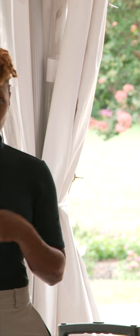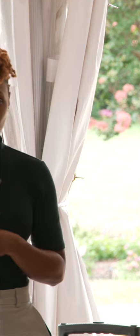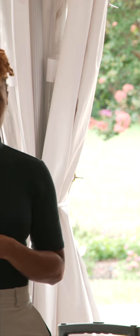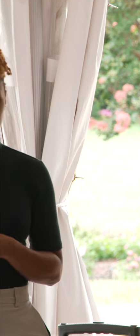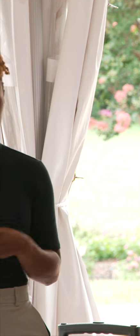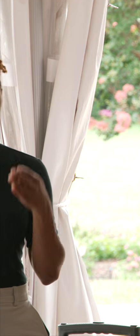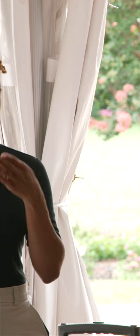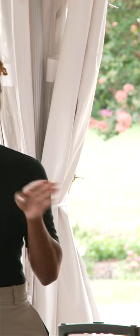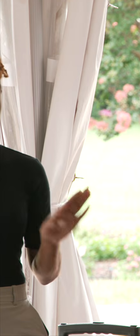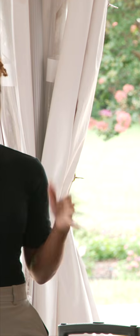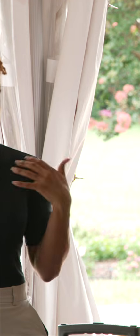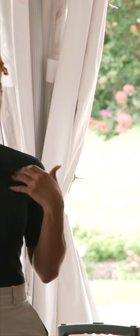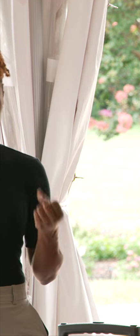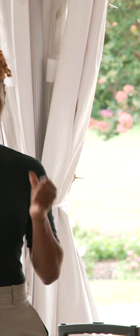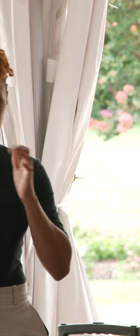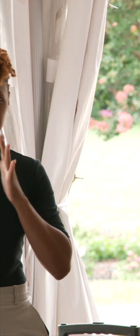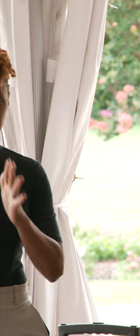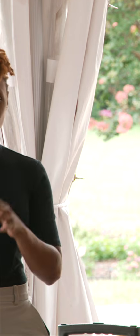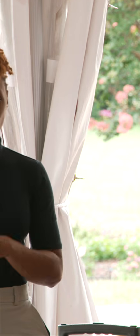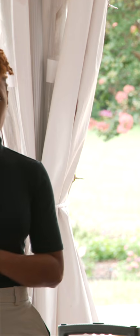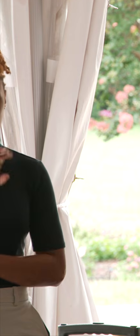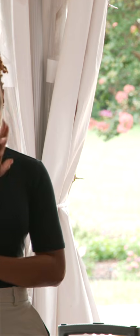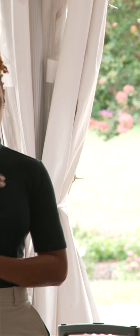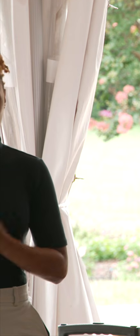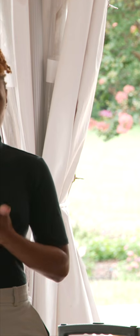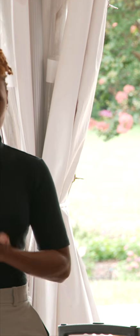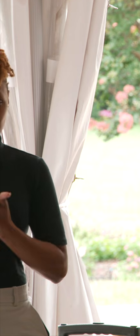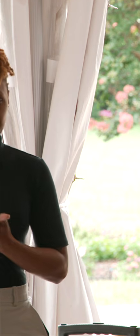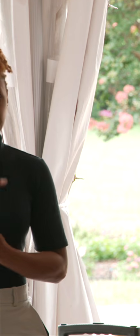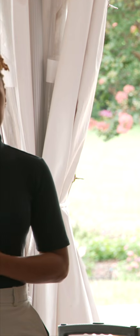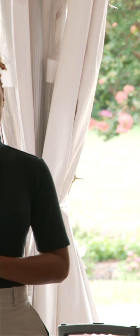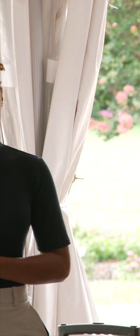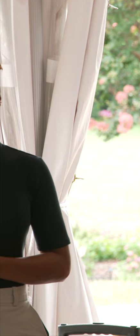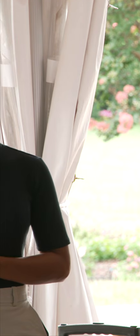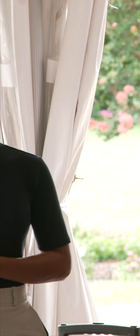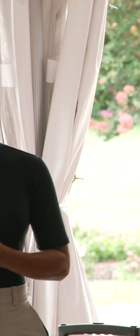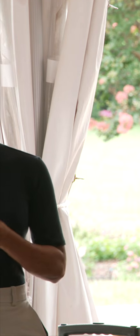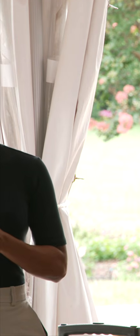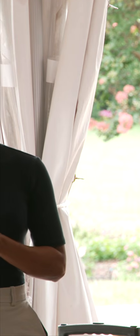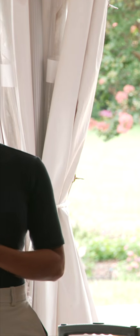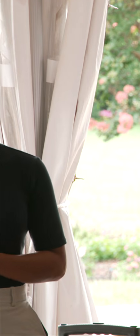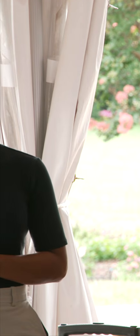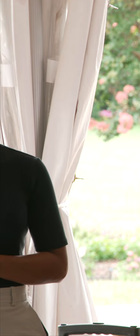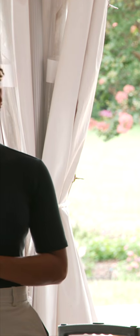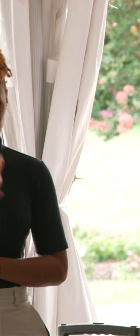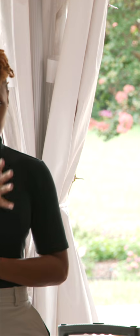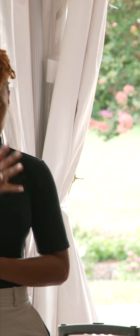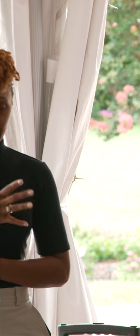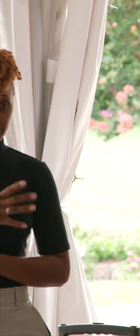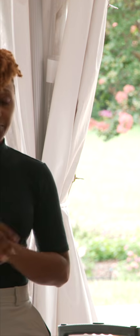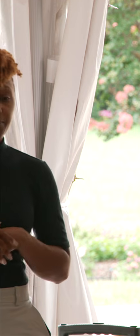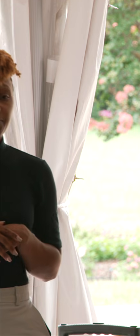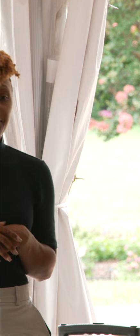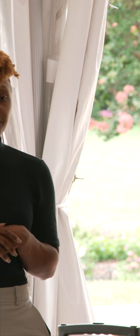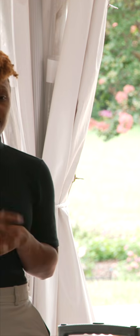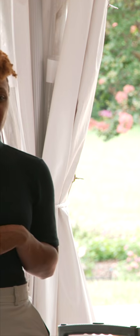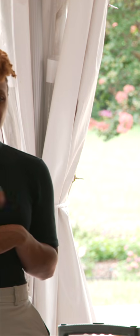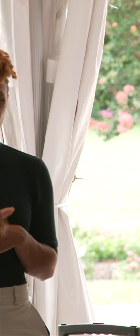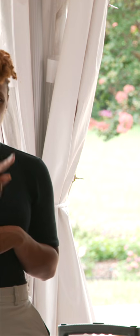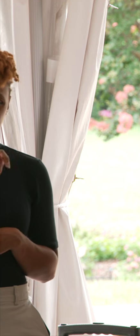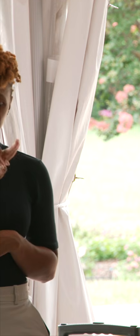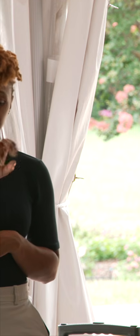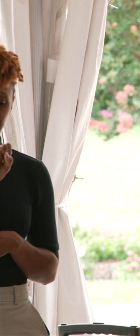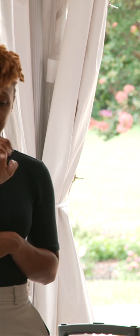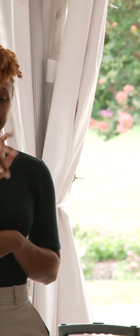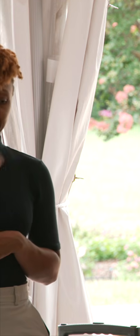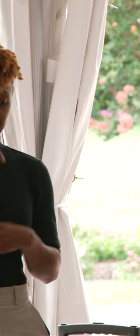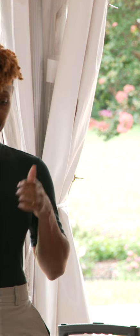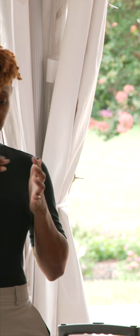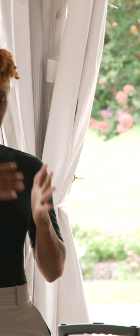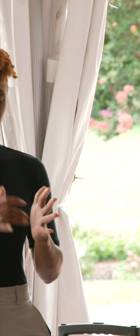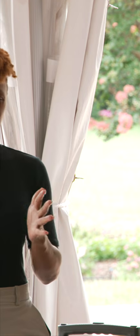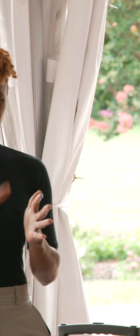at Tuskegee and Macon County, Alabama — rather than Tuskegee Syphilis Study, a title that was